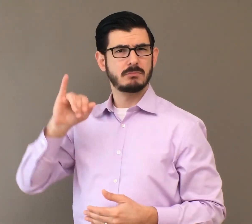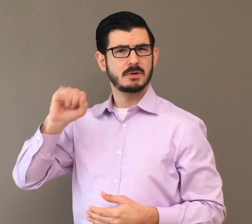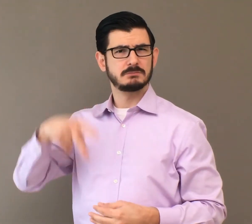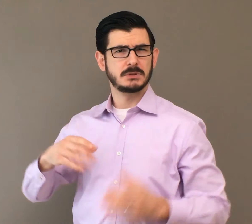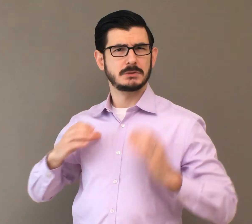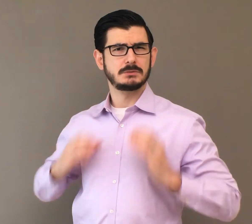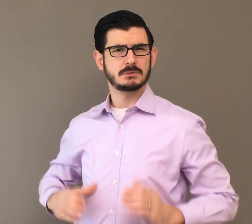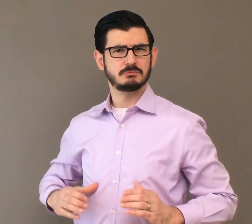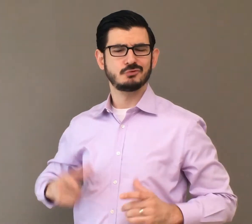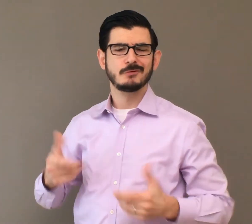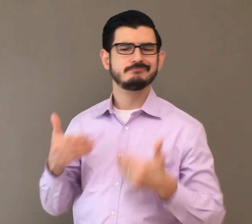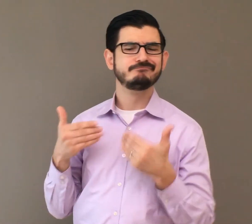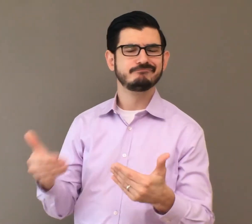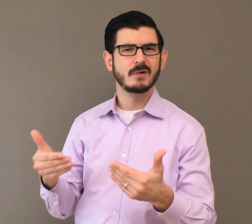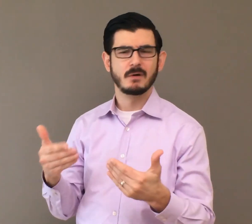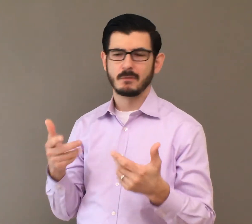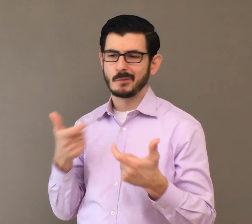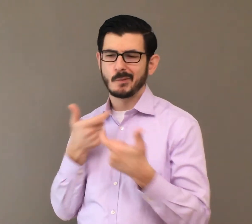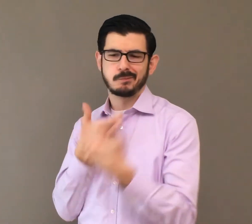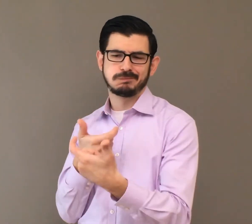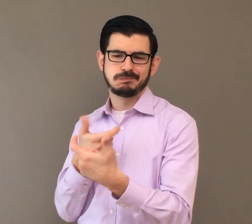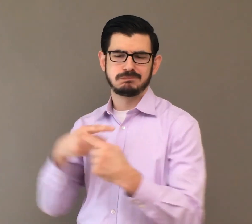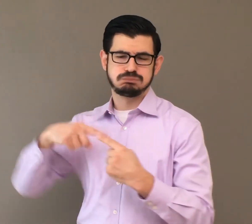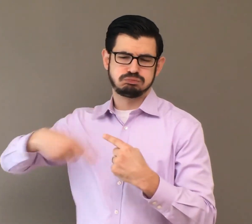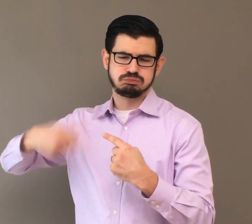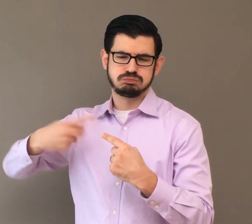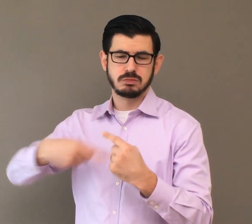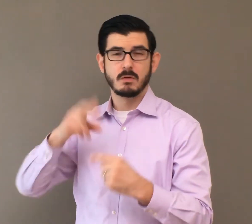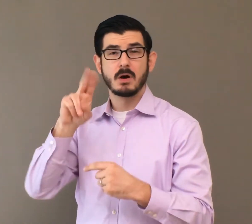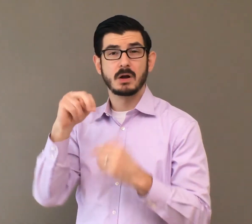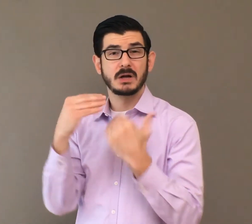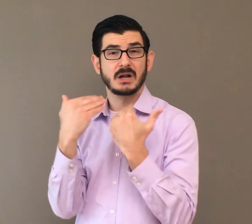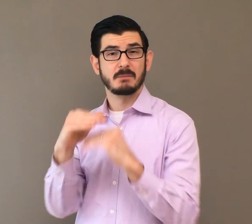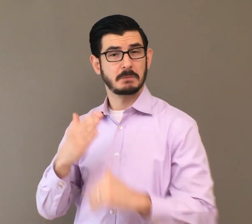is unlimited and will not count toward monthly data usage limits.